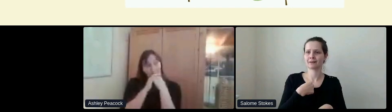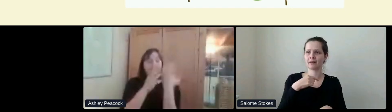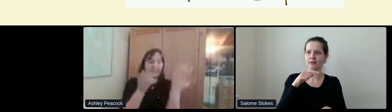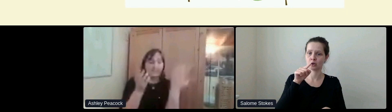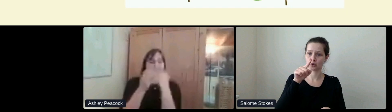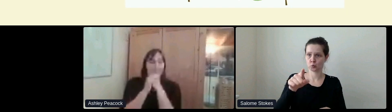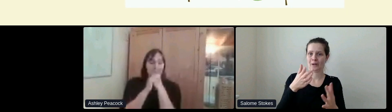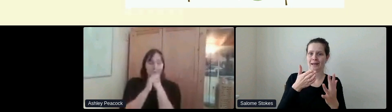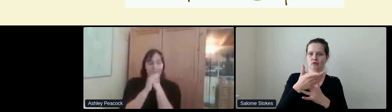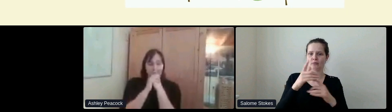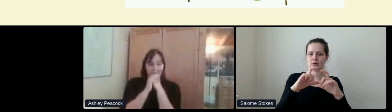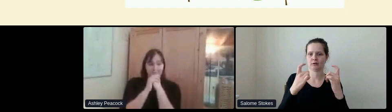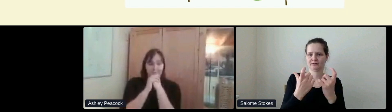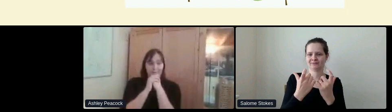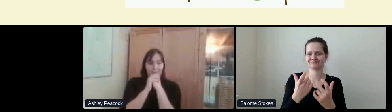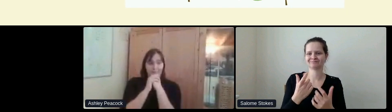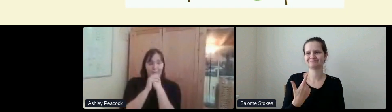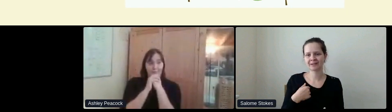which meant I got sent out for that one.